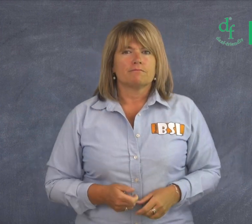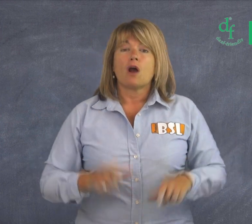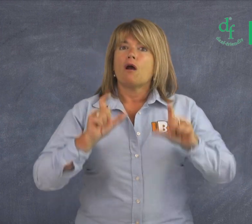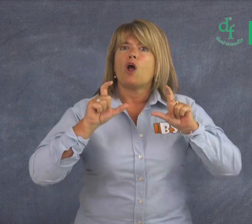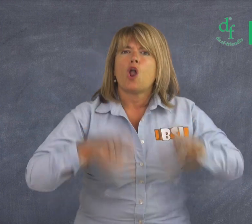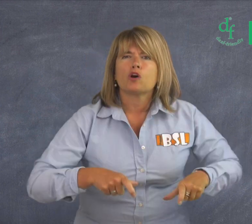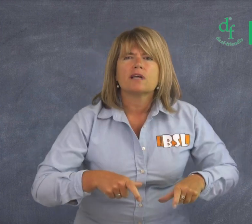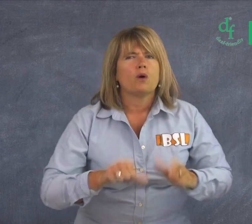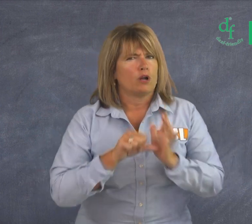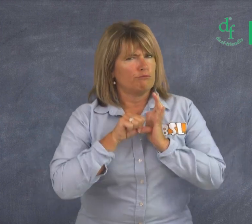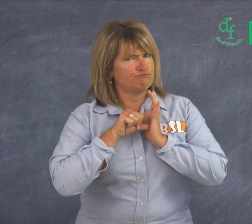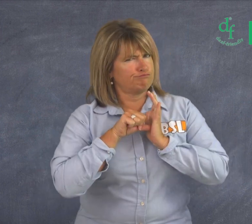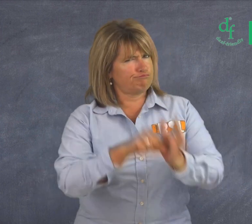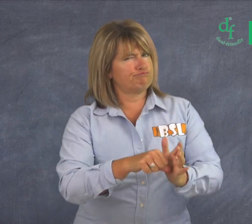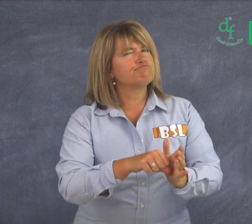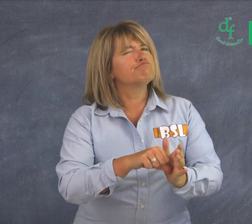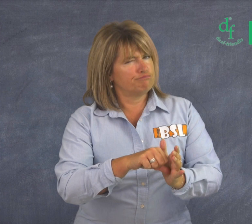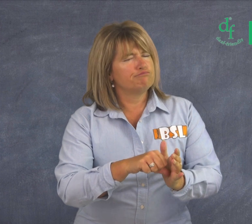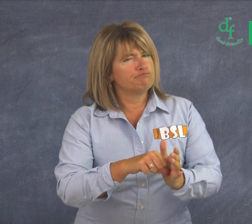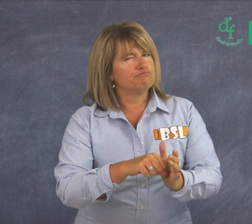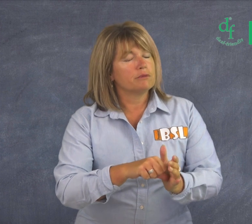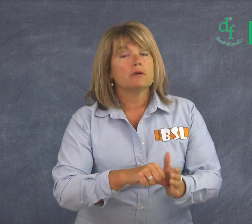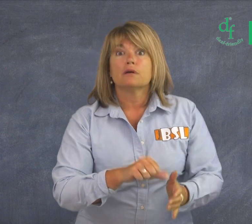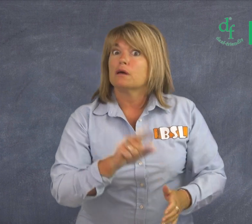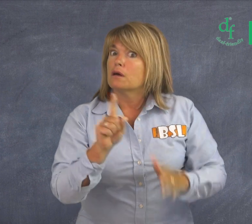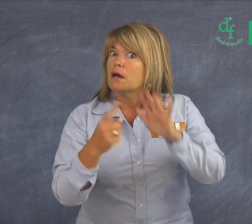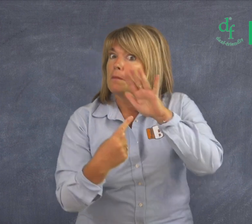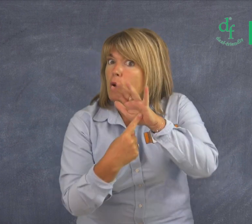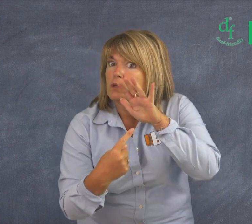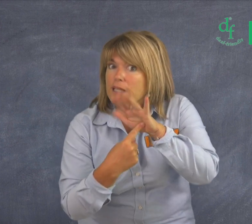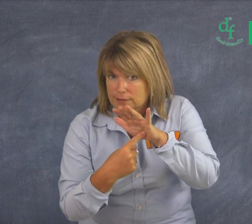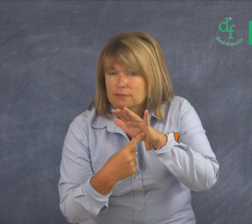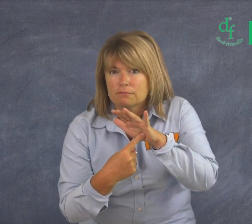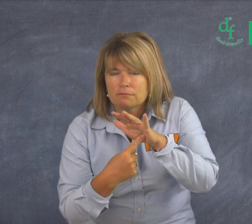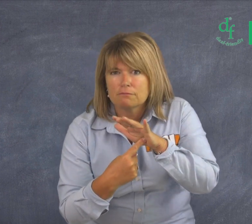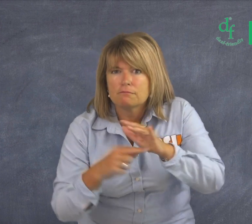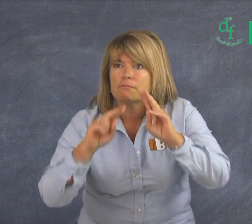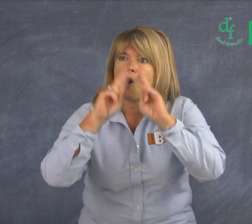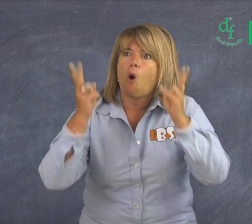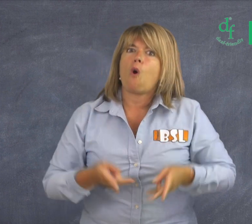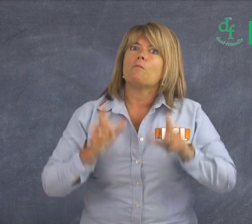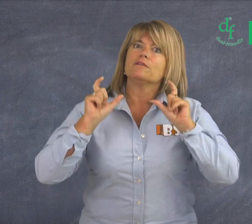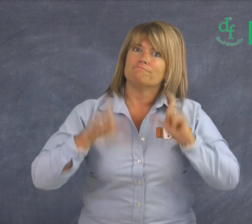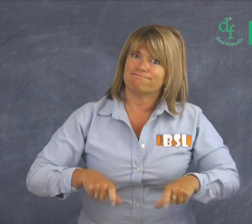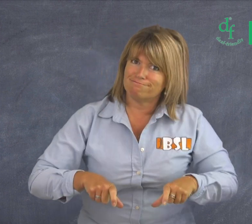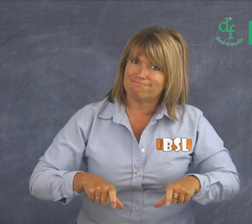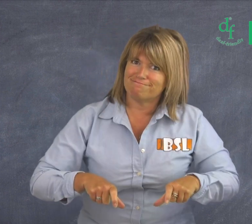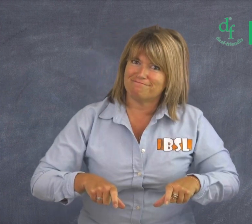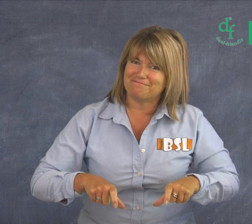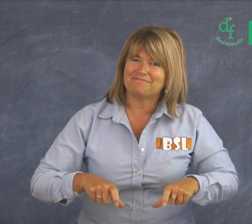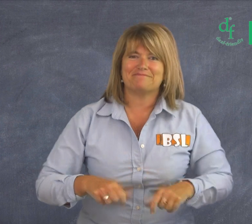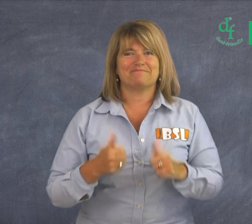Lockdown has been tough, but it's important to stay home.